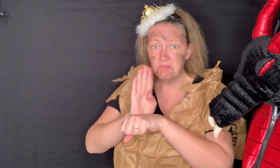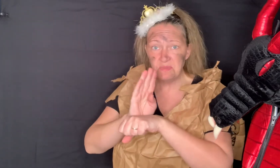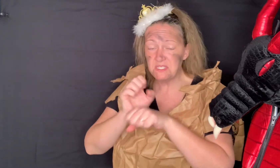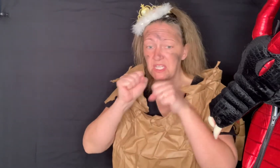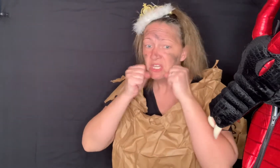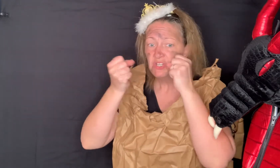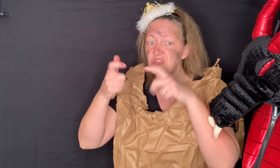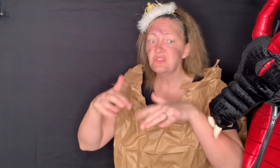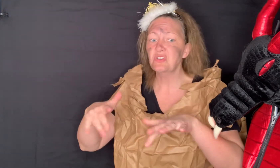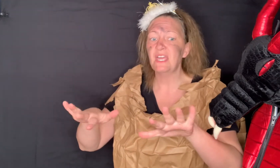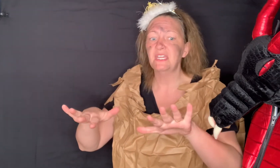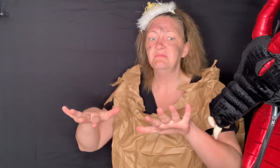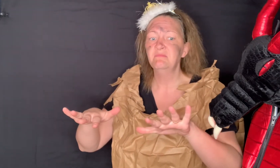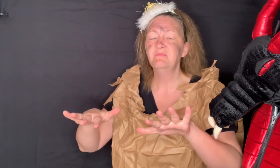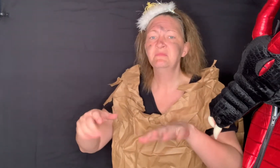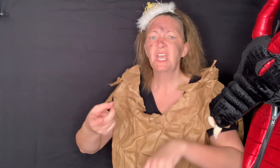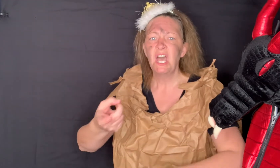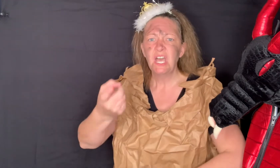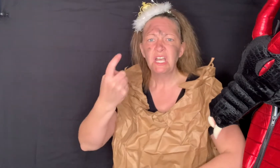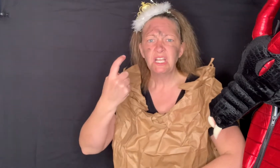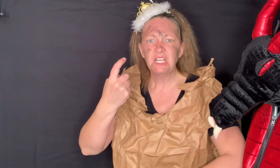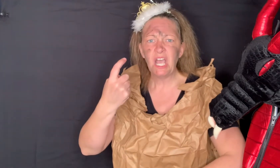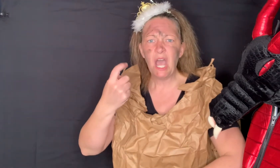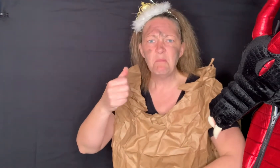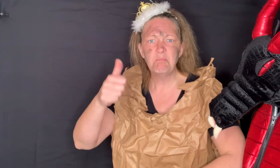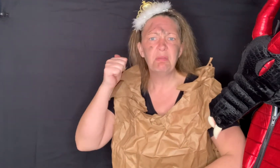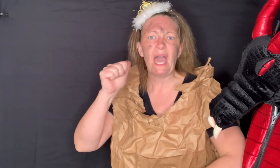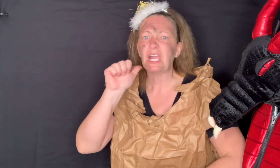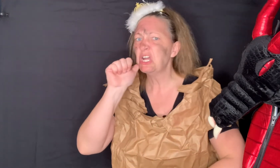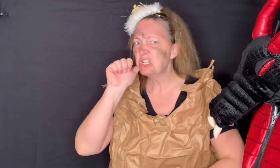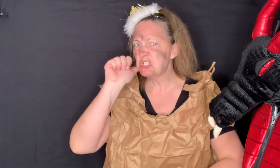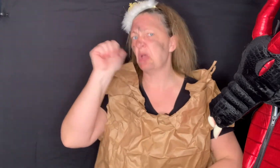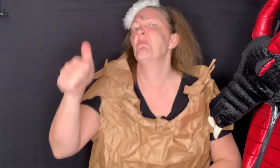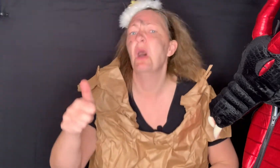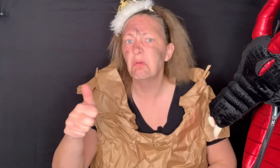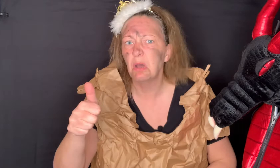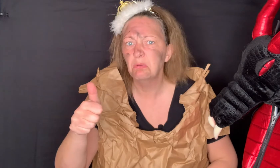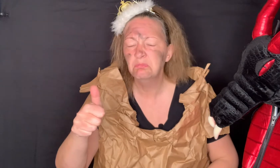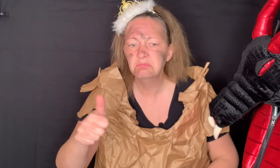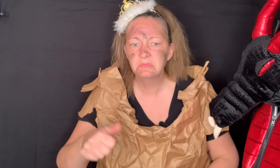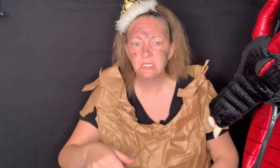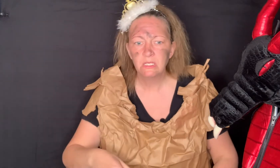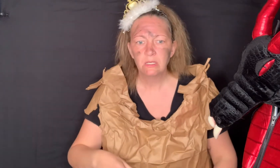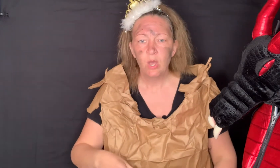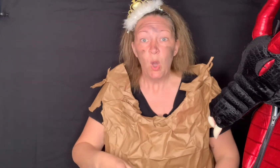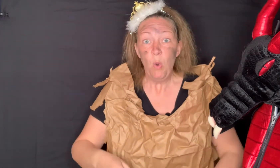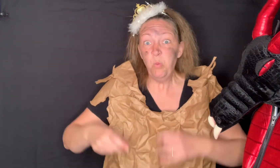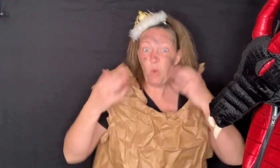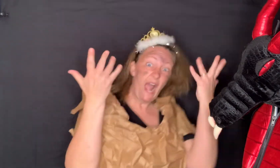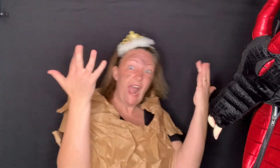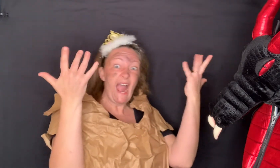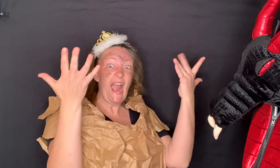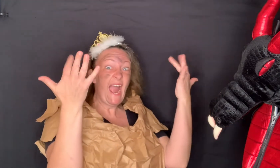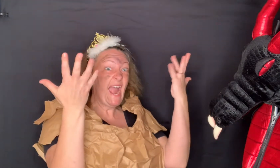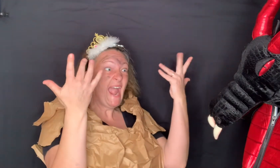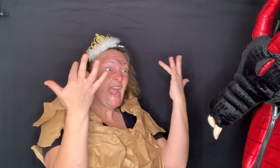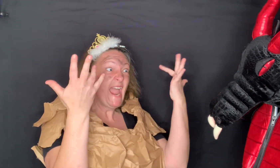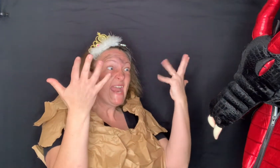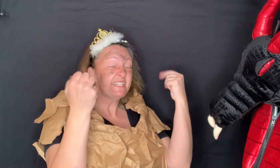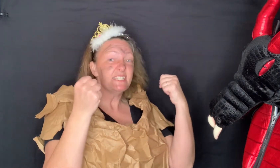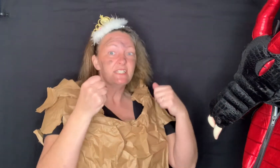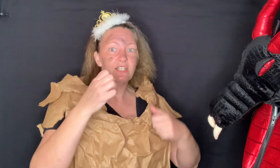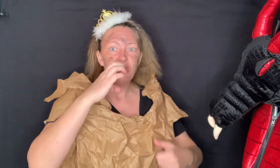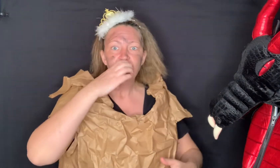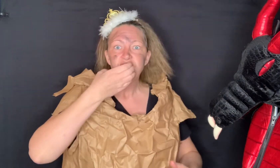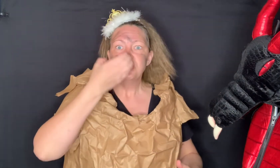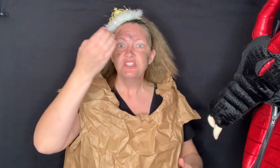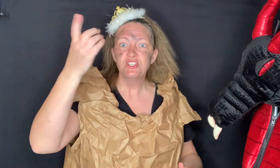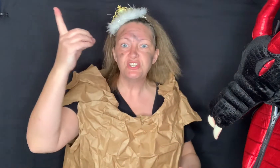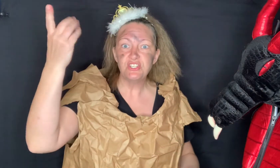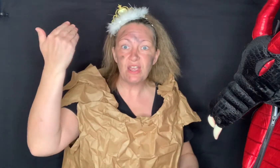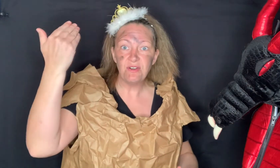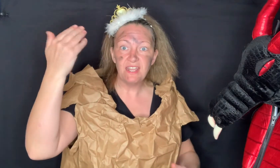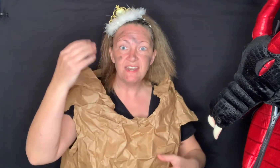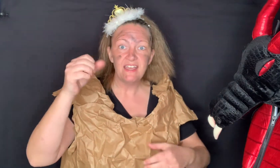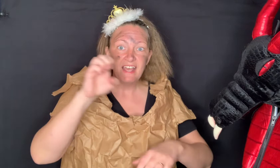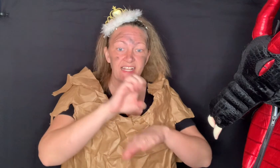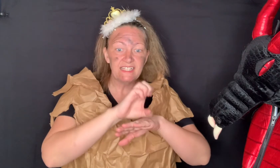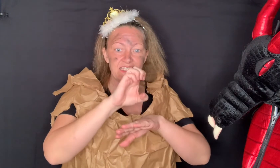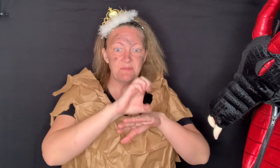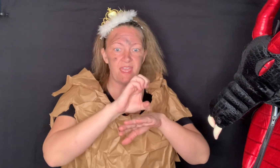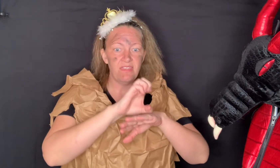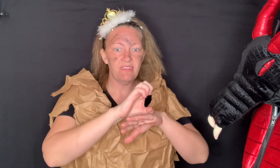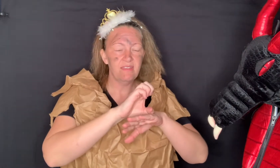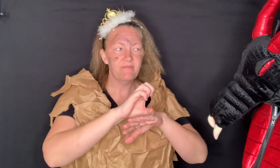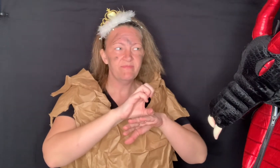busy dragon. Come back tomorrow." "Waaaait," shouted Elizabeth.